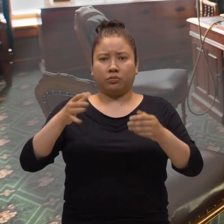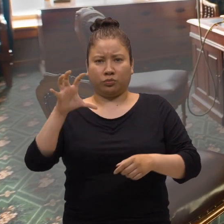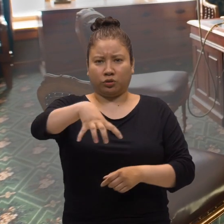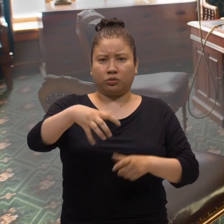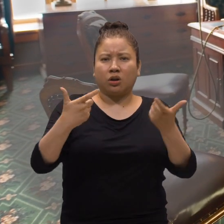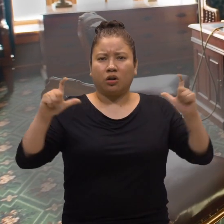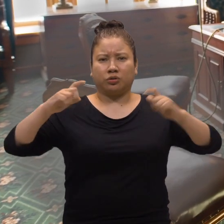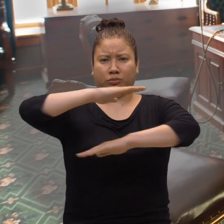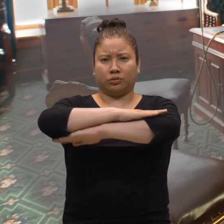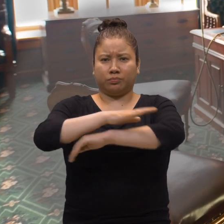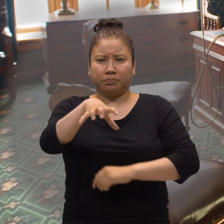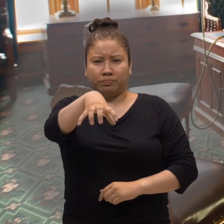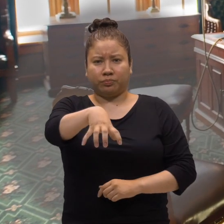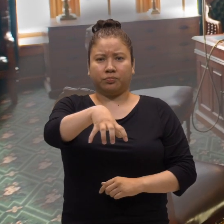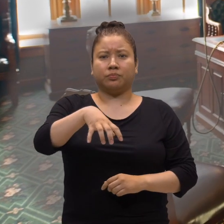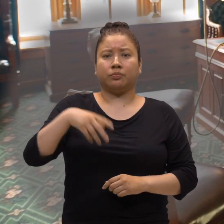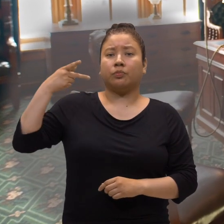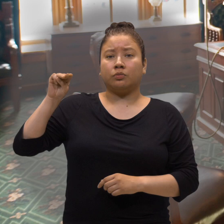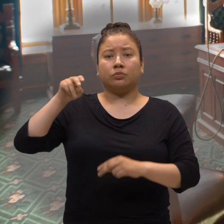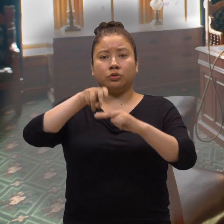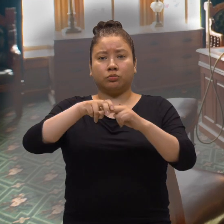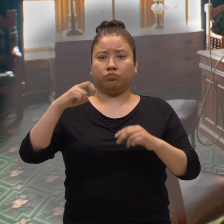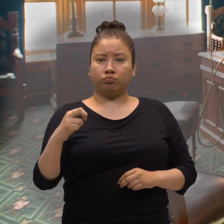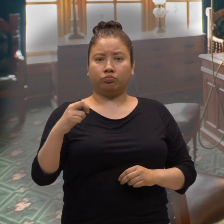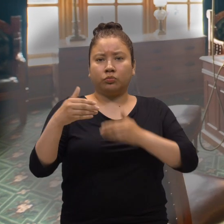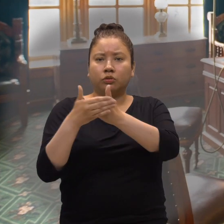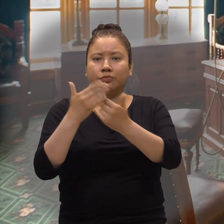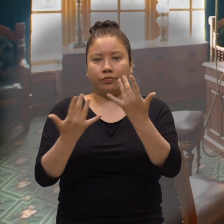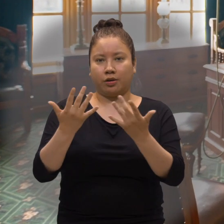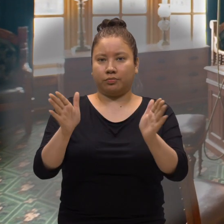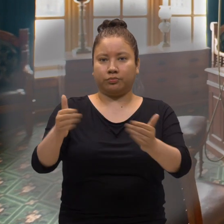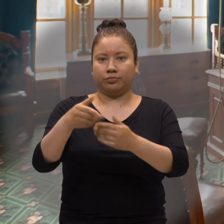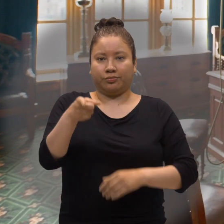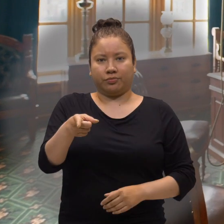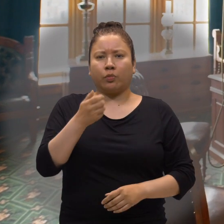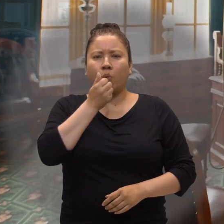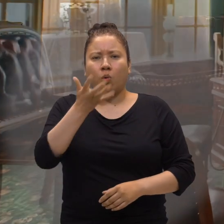There is an oversized desk in the centre of the room with the Prime Minister's chair closest to the fireplace,